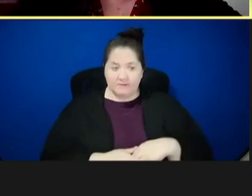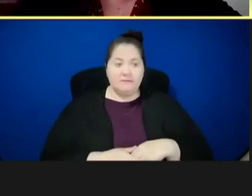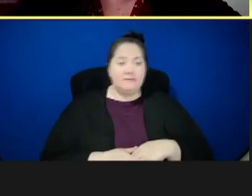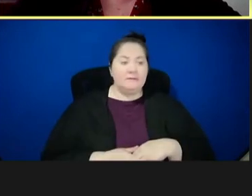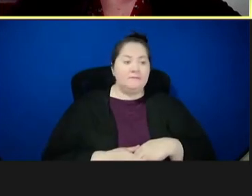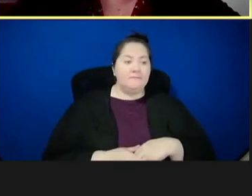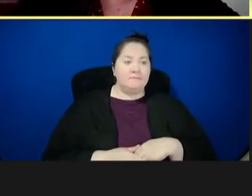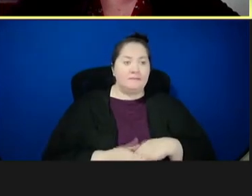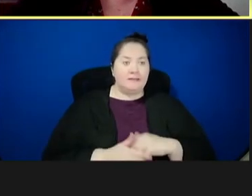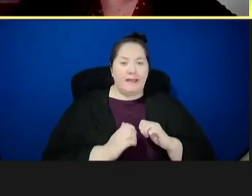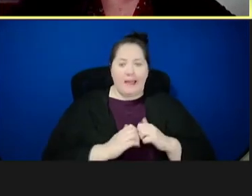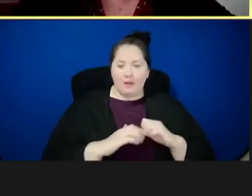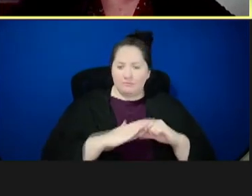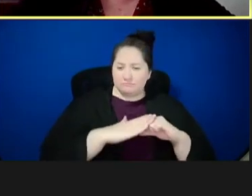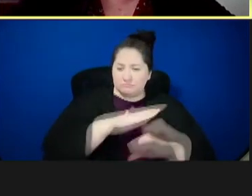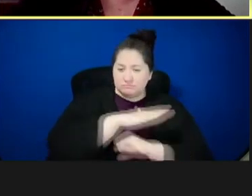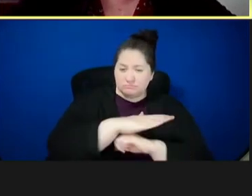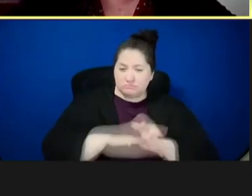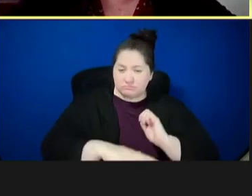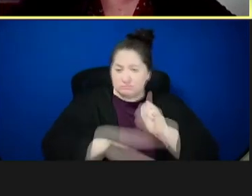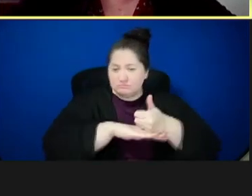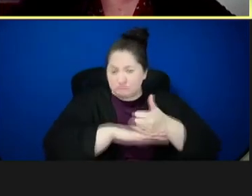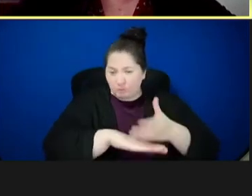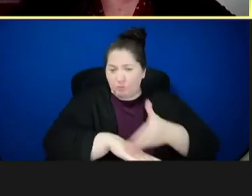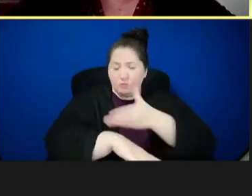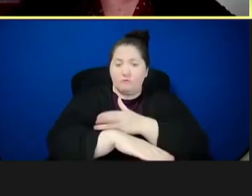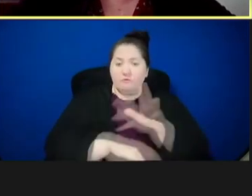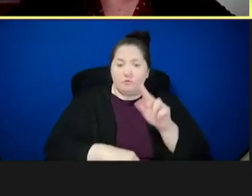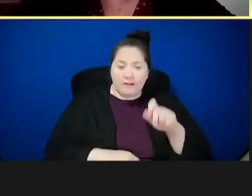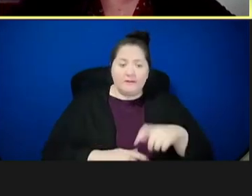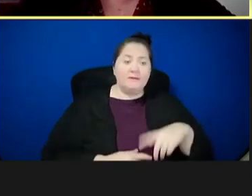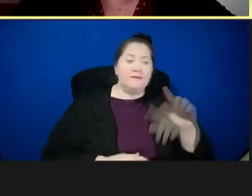that is to improving rates. They literally offered TDAP and shingles, and residents said,